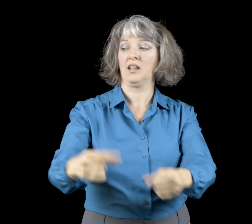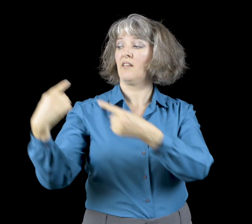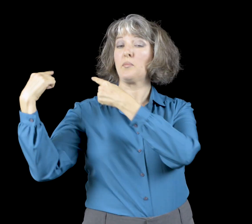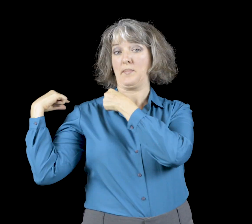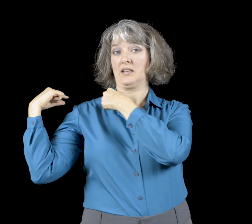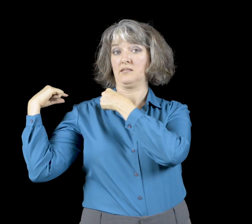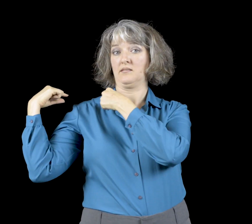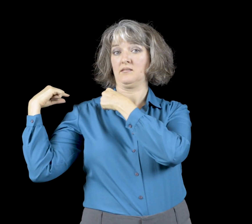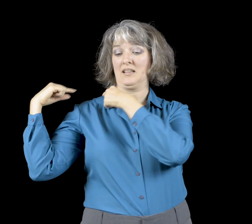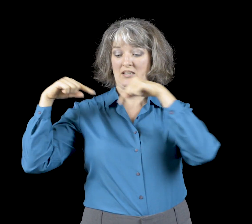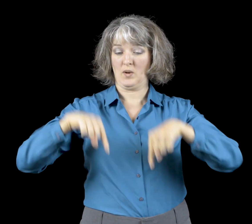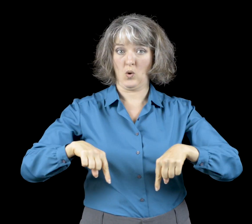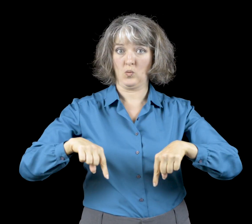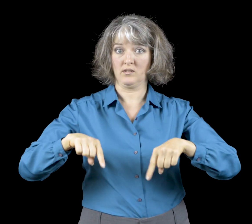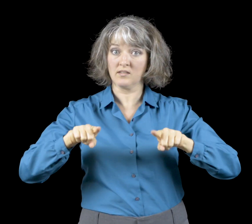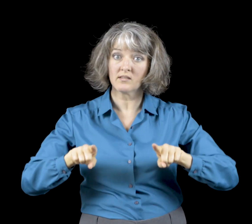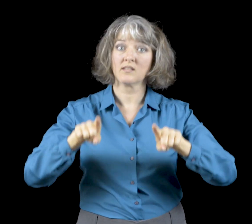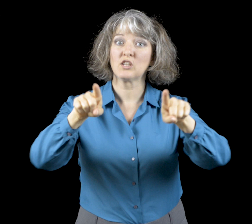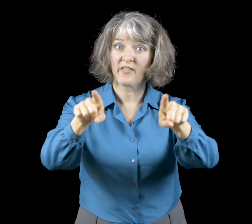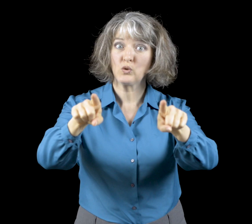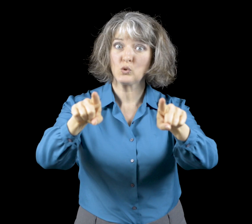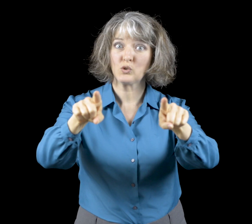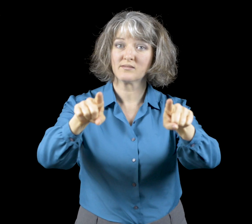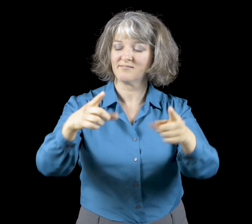Start with pointing back to the past to the present and continuing on to the future.